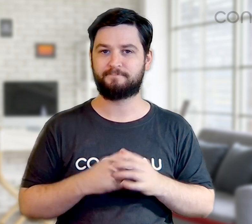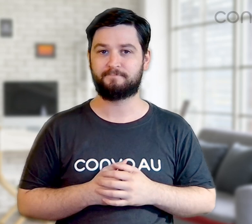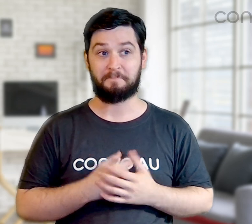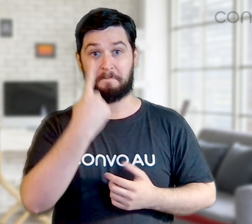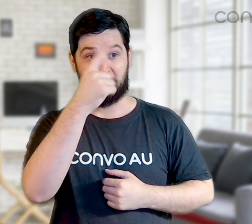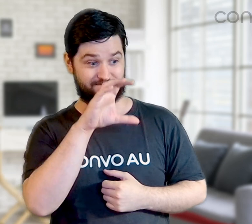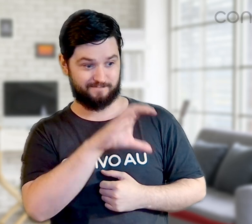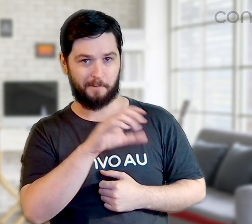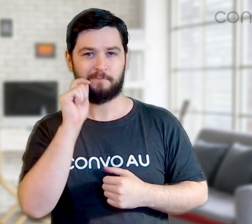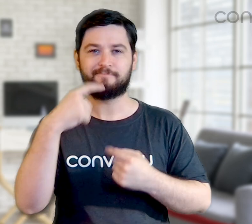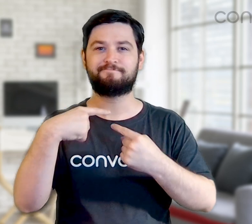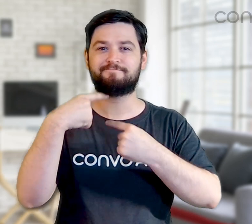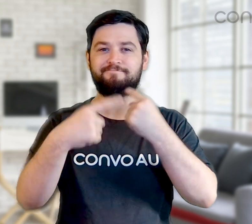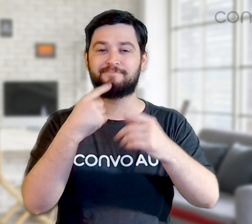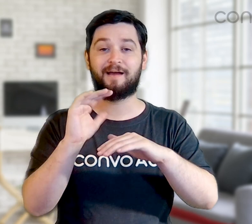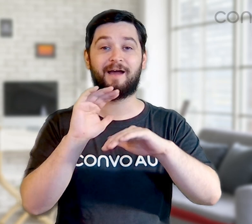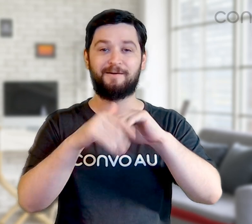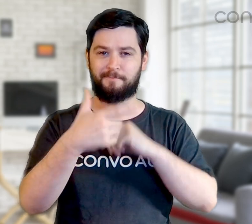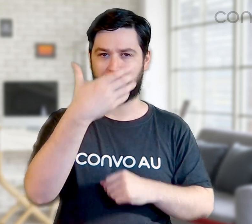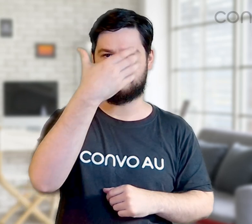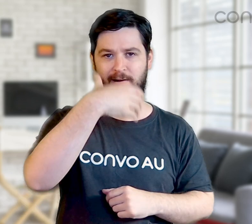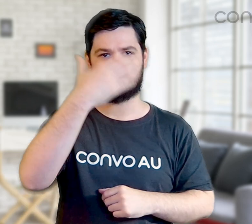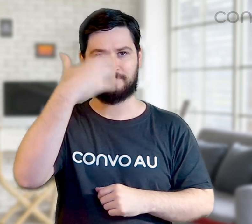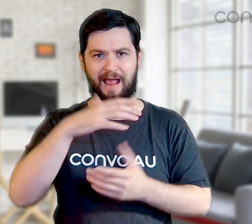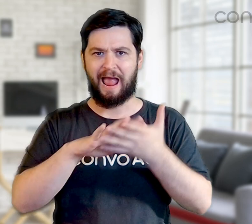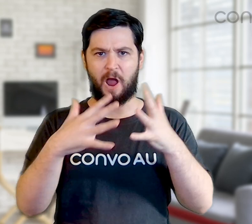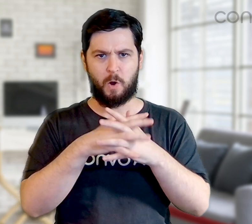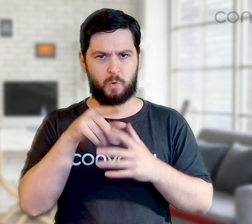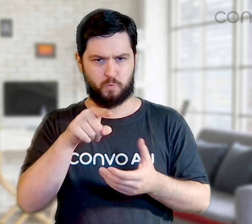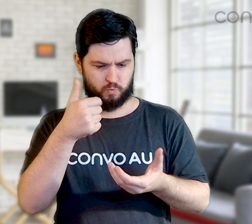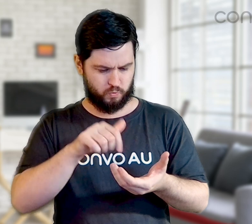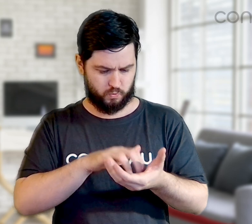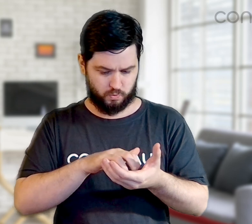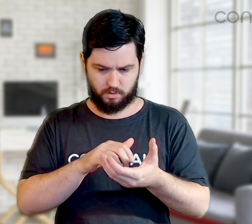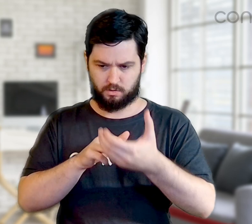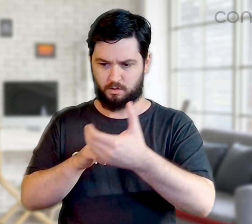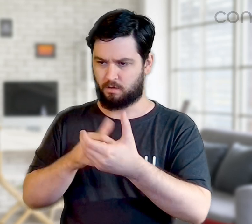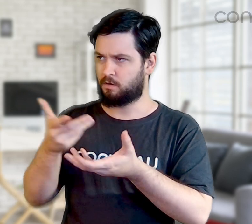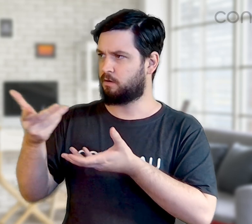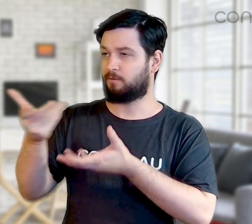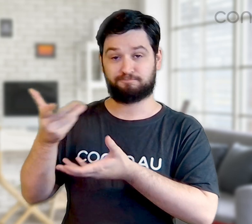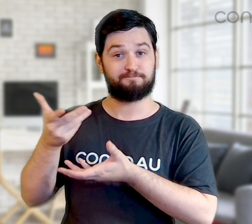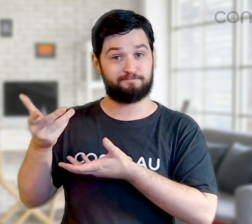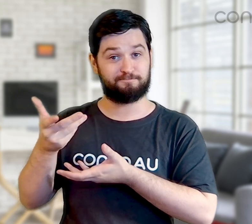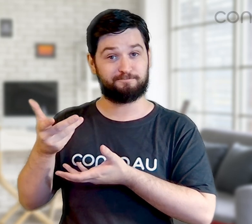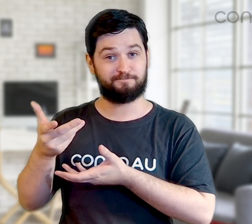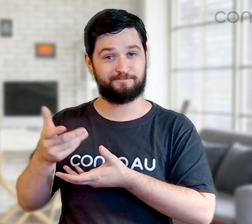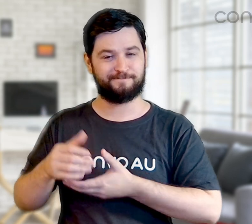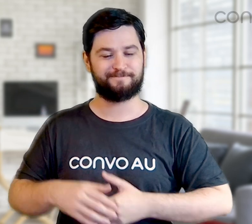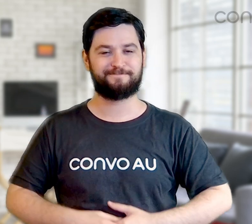including one explaining how to use our app for face-to-face interactions.